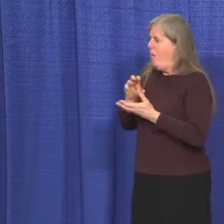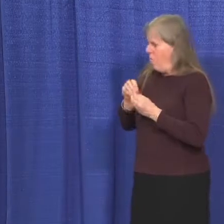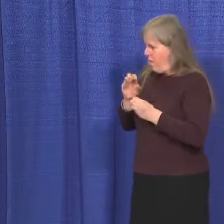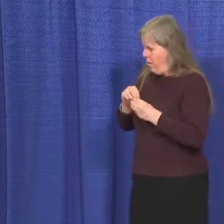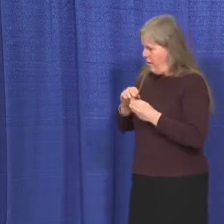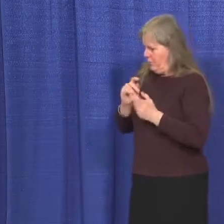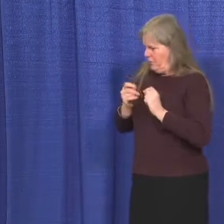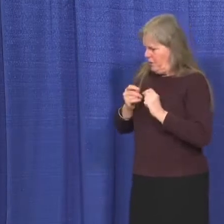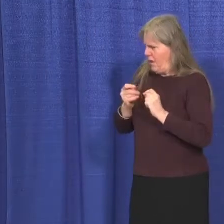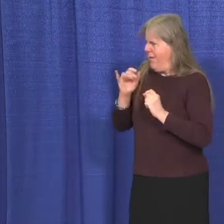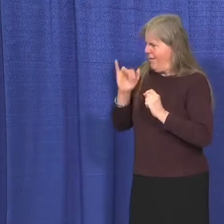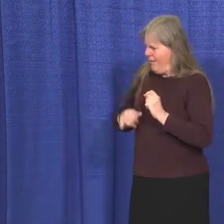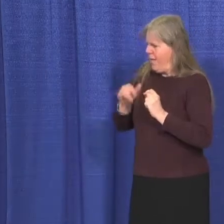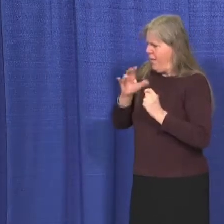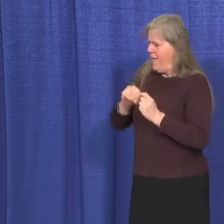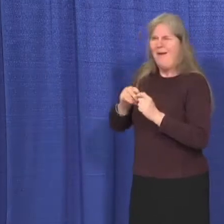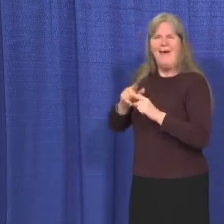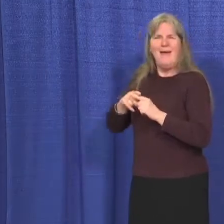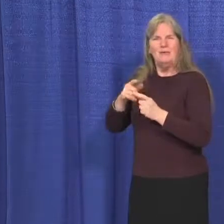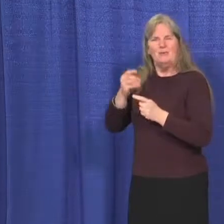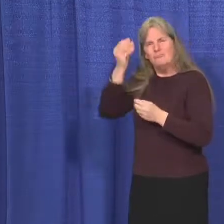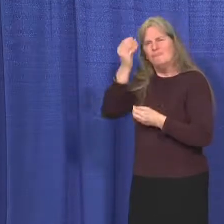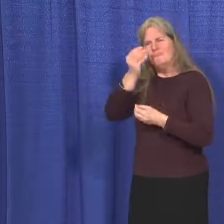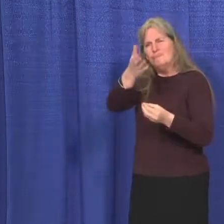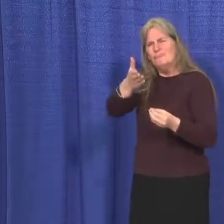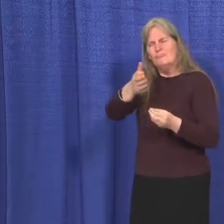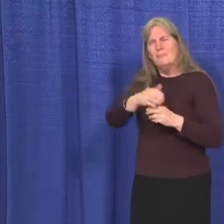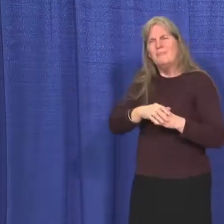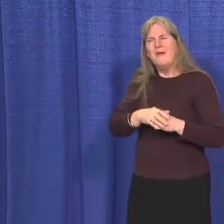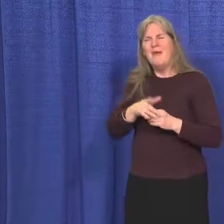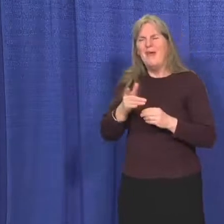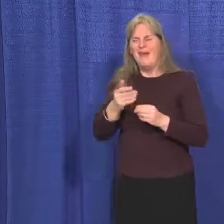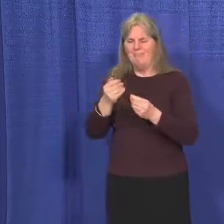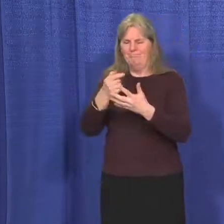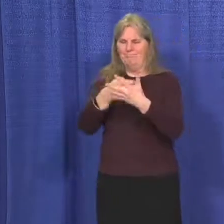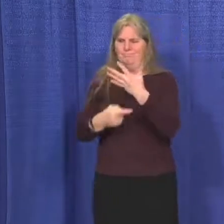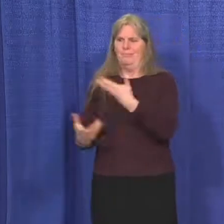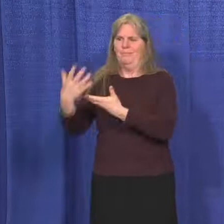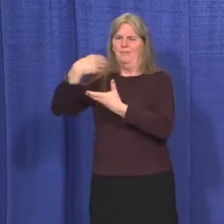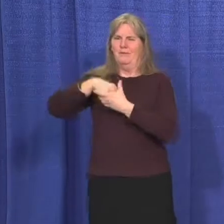sometimes we have to change what we have been saying. I think that Paul plays into